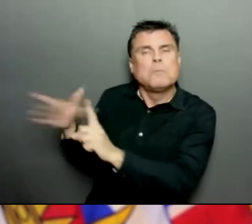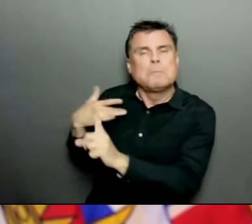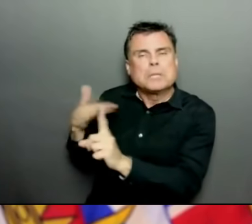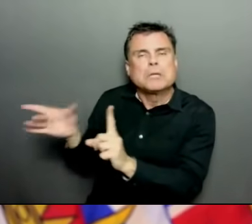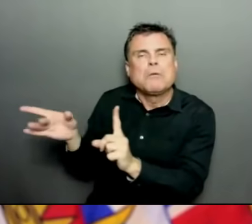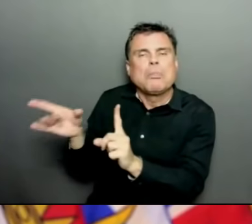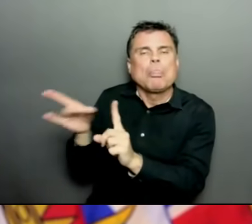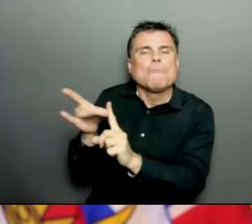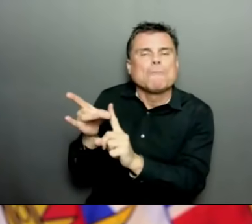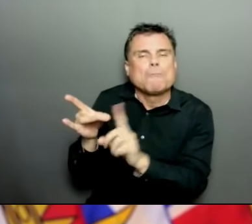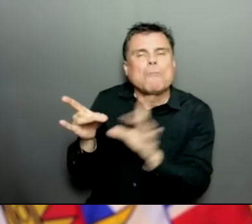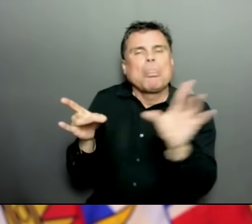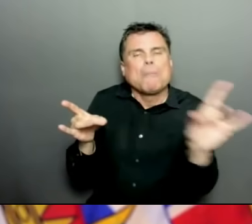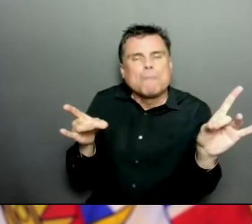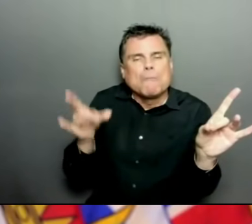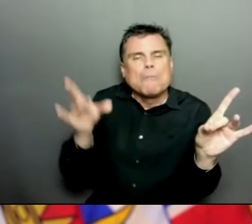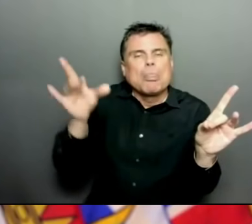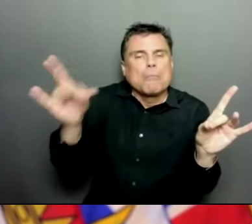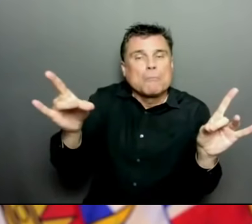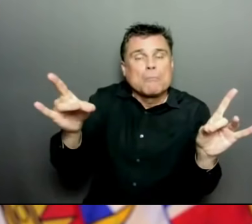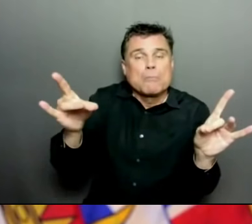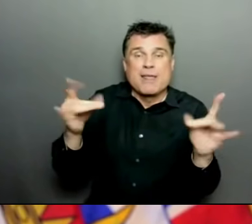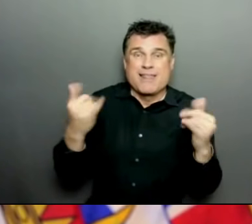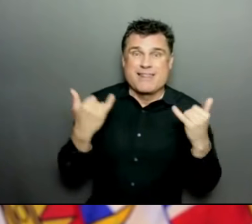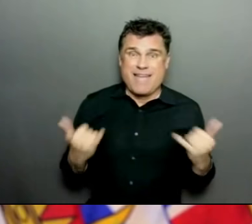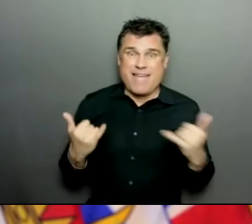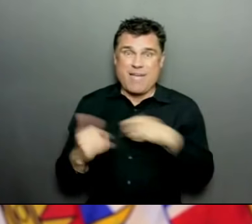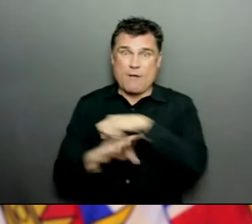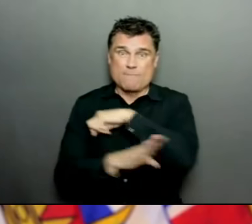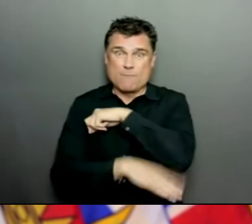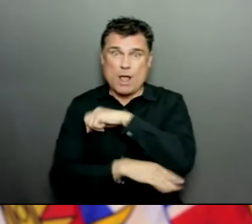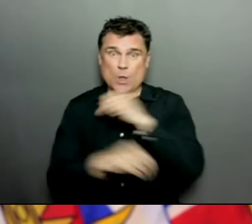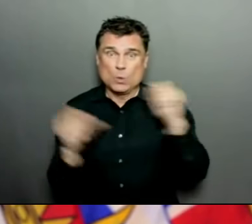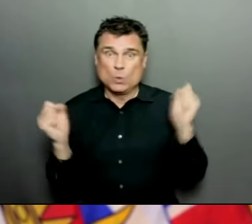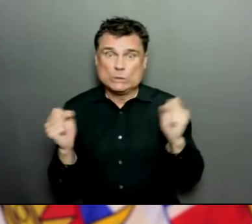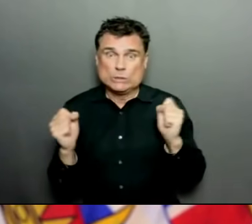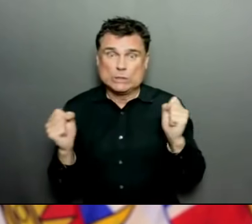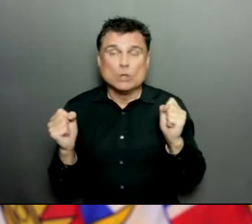careful and more fastidious to protect each other and stop those chains of transmission.